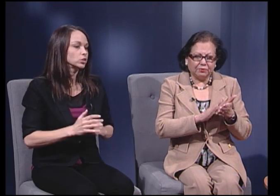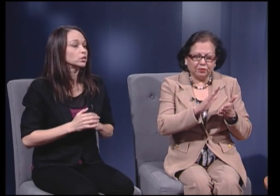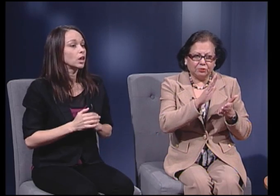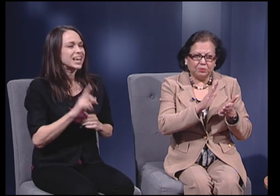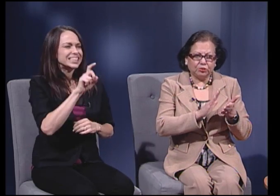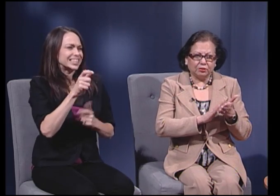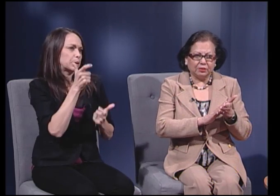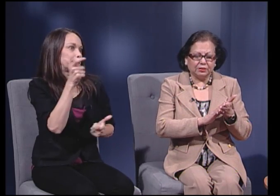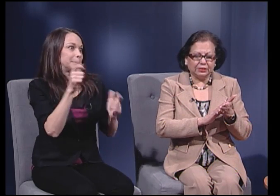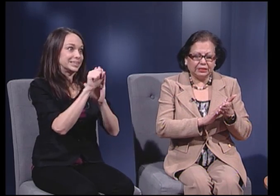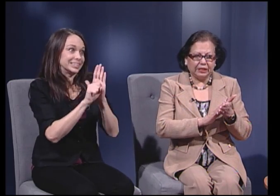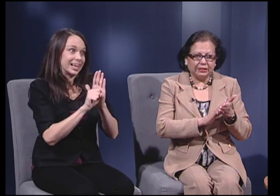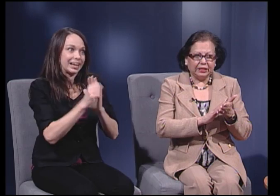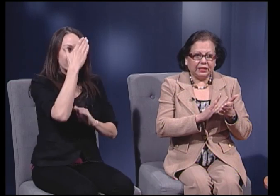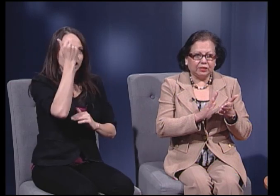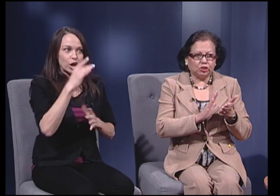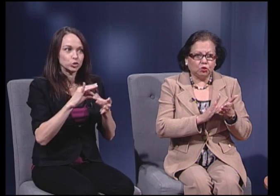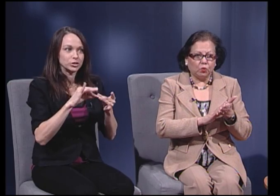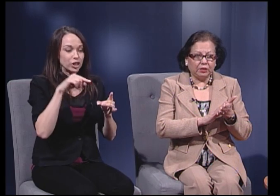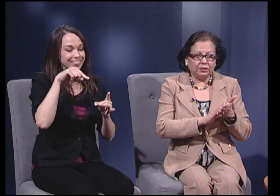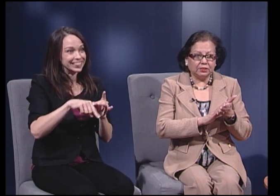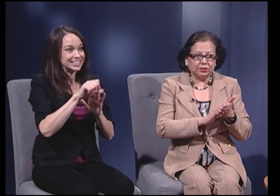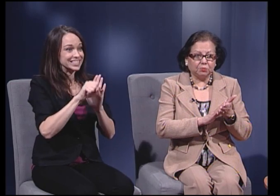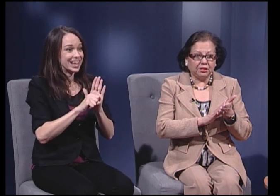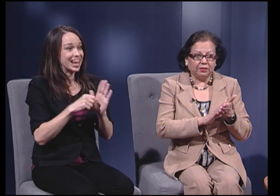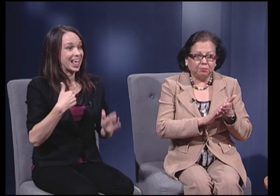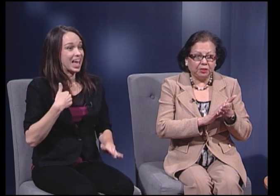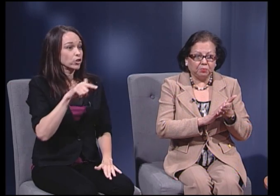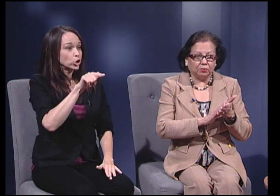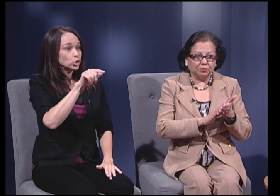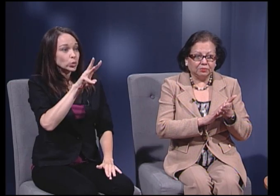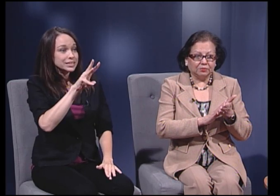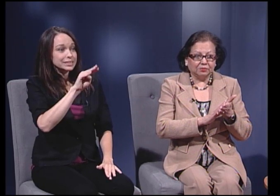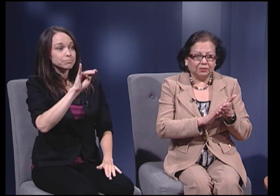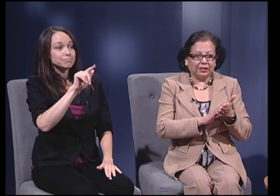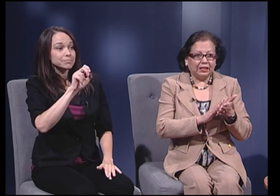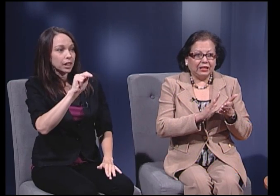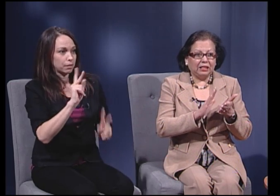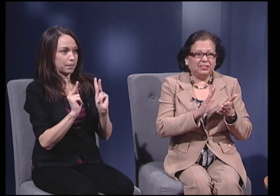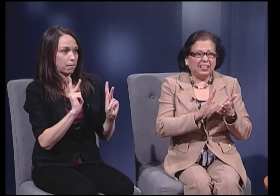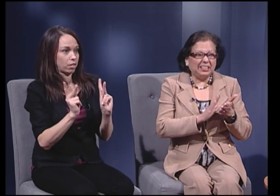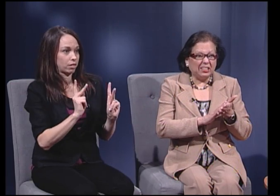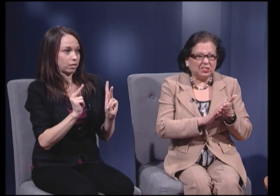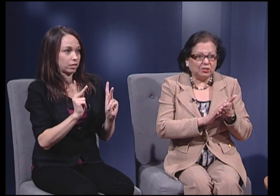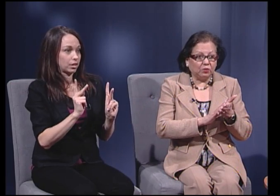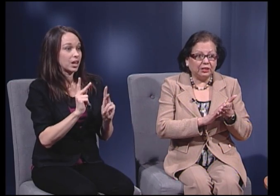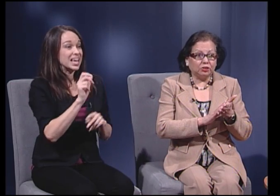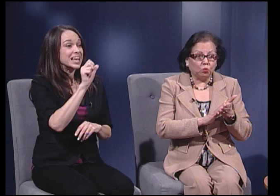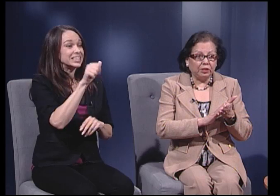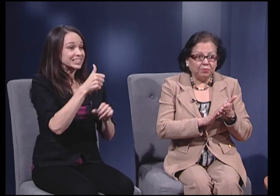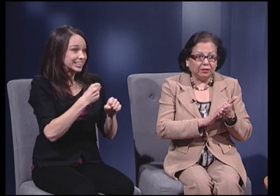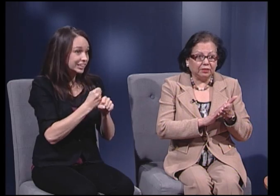I forgot to mention that this state has 26 million people, okay? And ten years ago, it had 20 million.